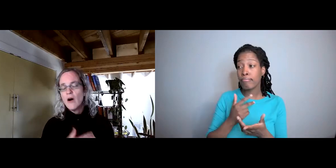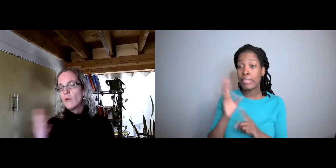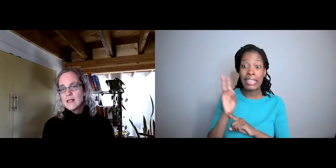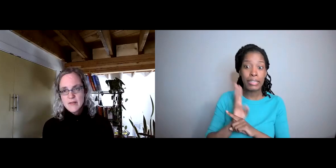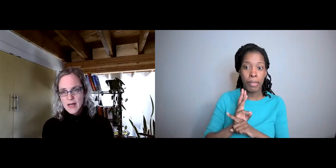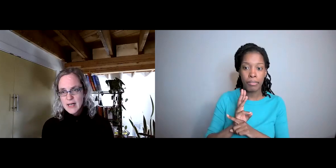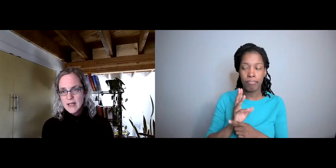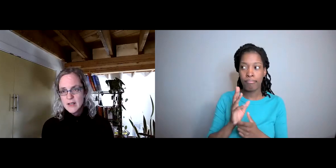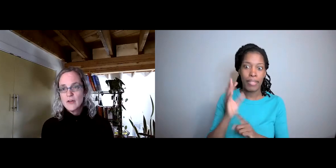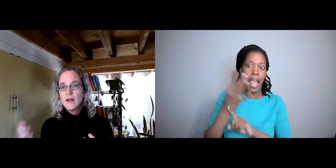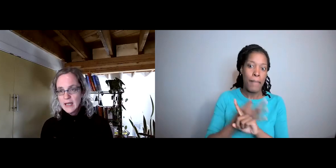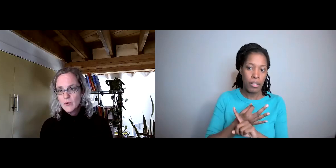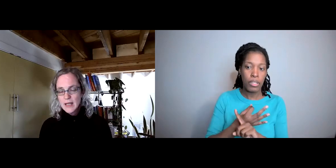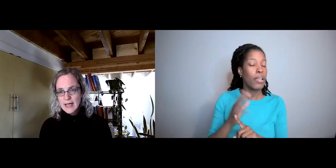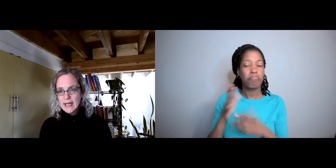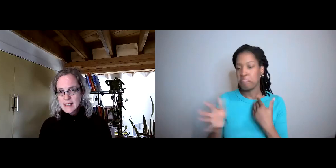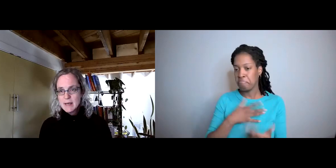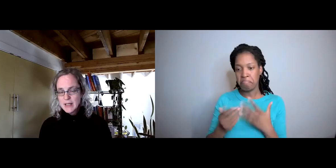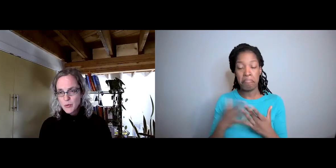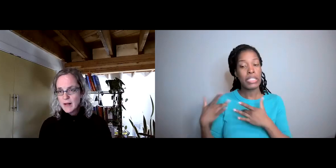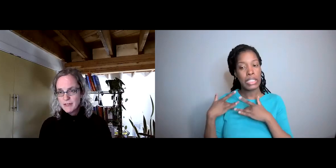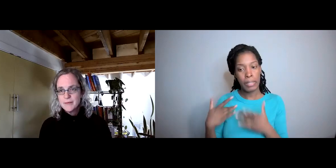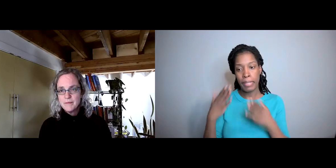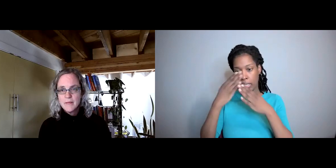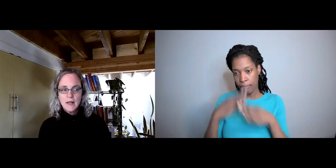They always divide your annual NESE by 12. The only time they don't do that. It's really rare.